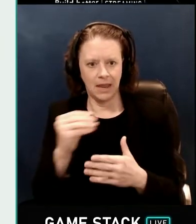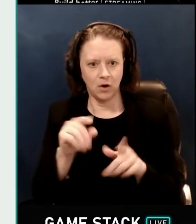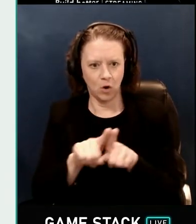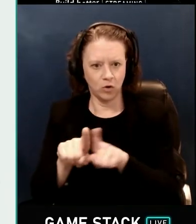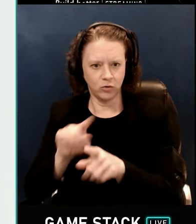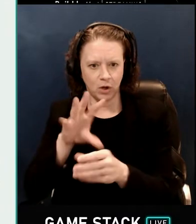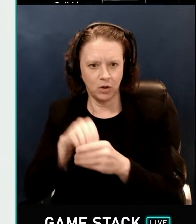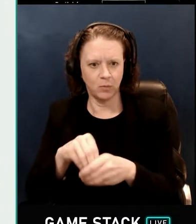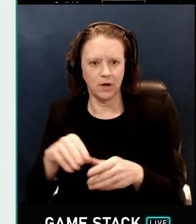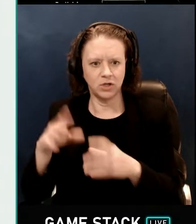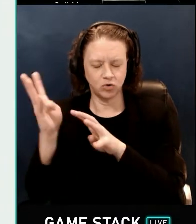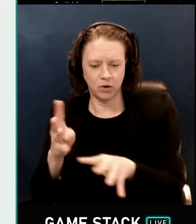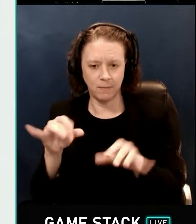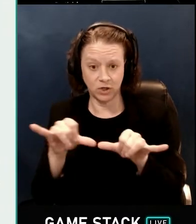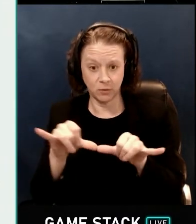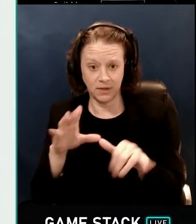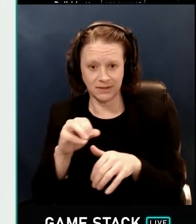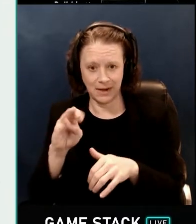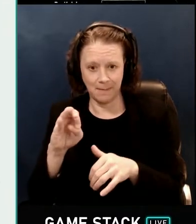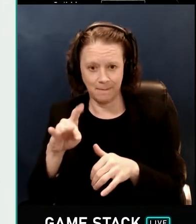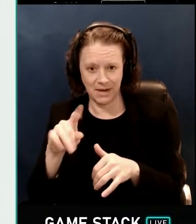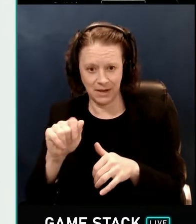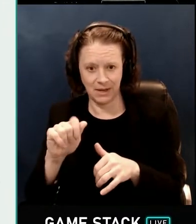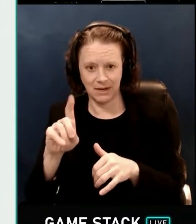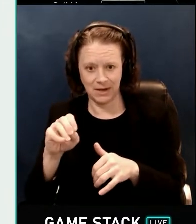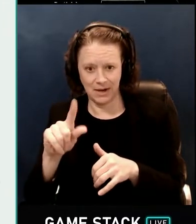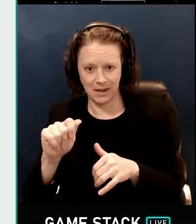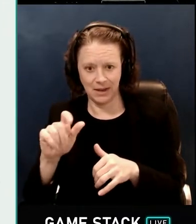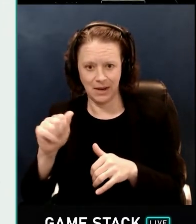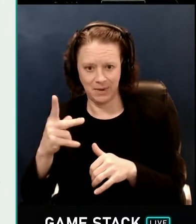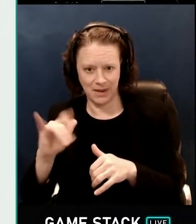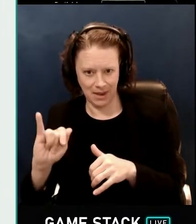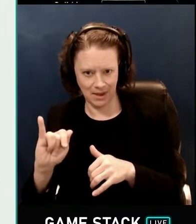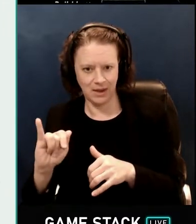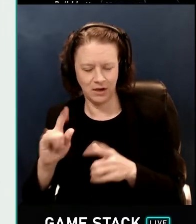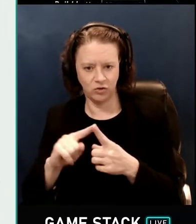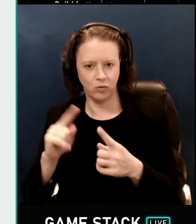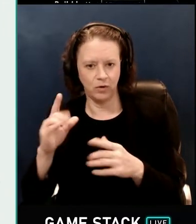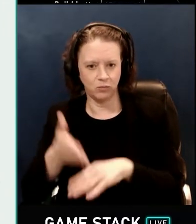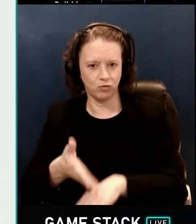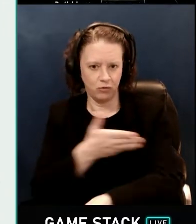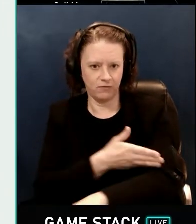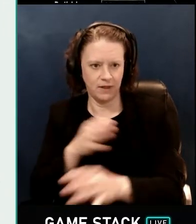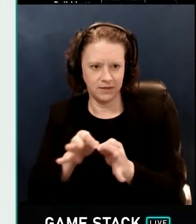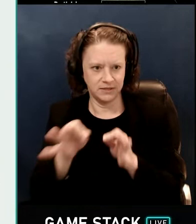So, let's start with average latency. We have an API for that, it's called XGameStreamingGetstreamAddedLatency, and it's